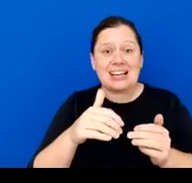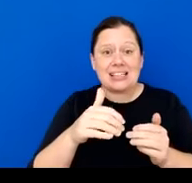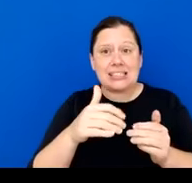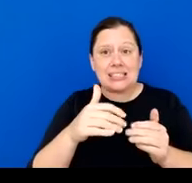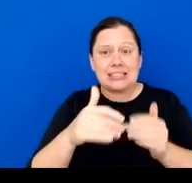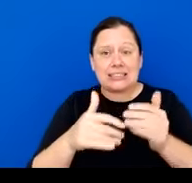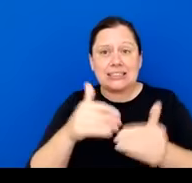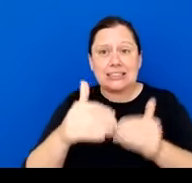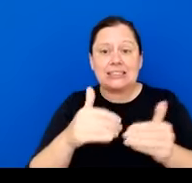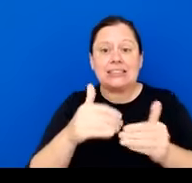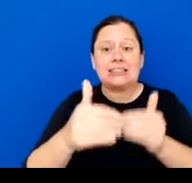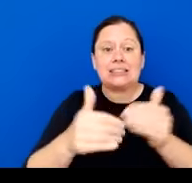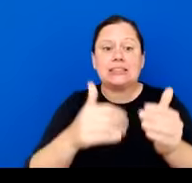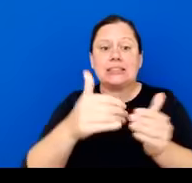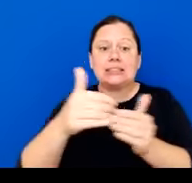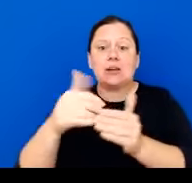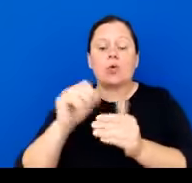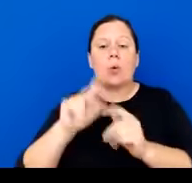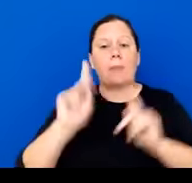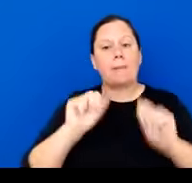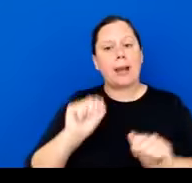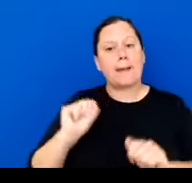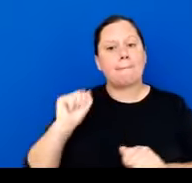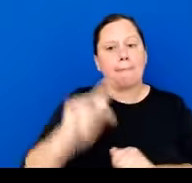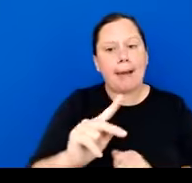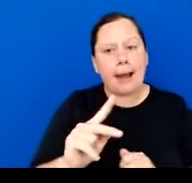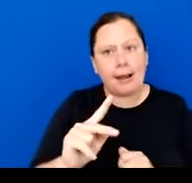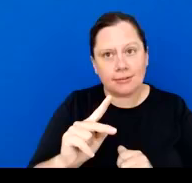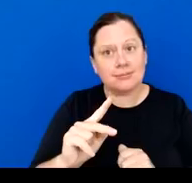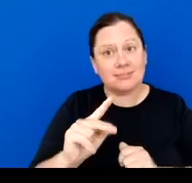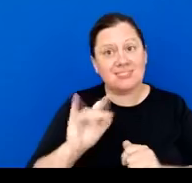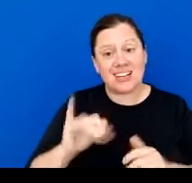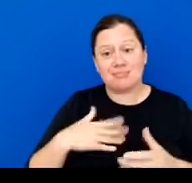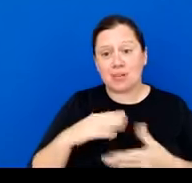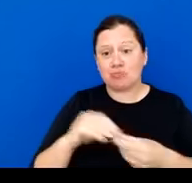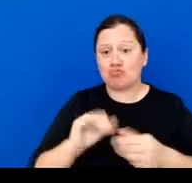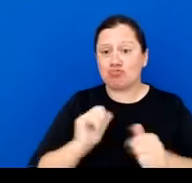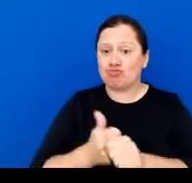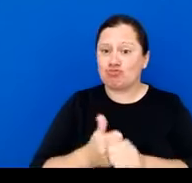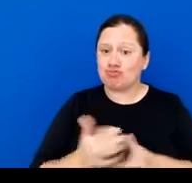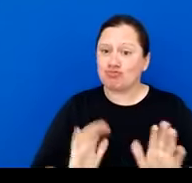essentially that's your operational update